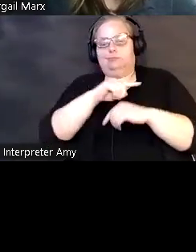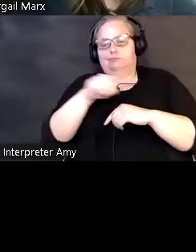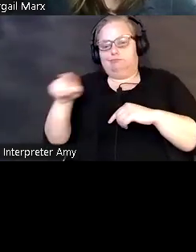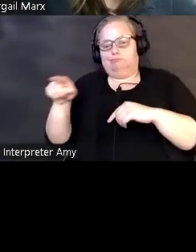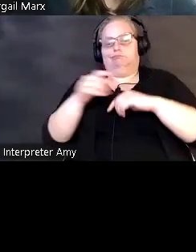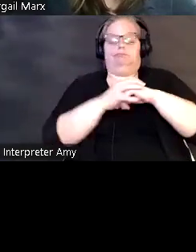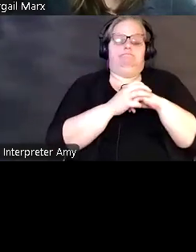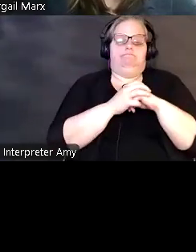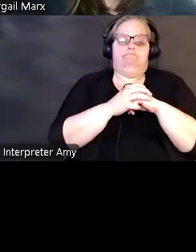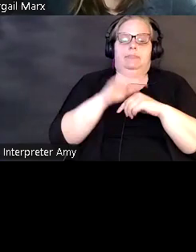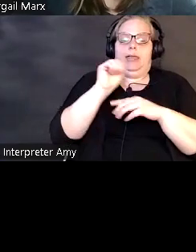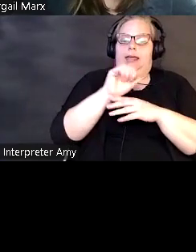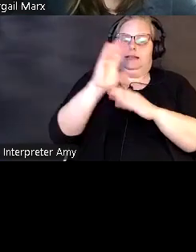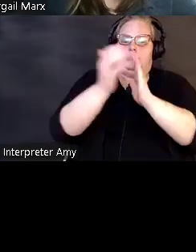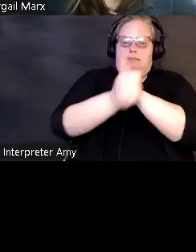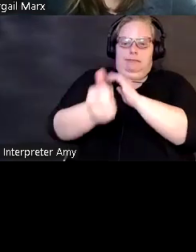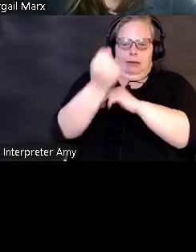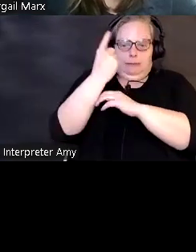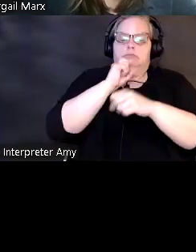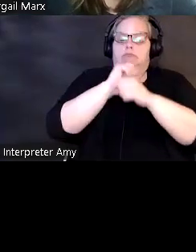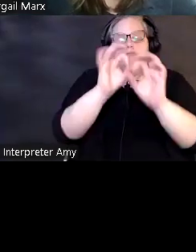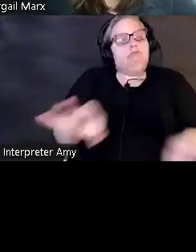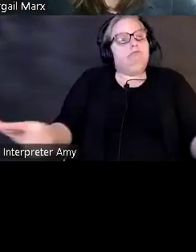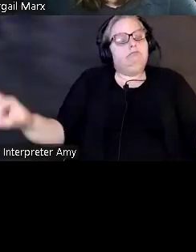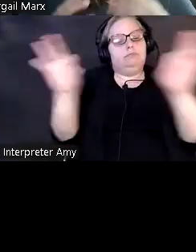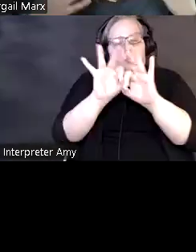AAC competence is really important. I think Jennifer mentioned what needs